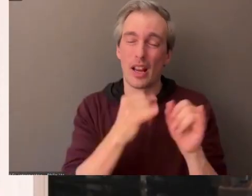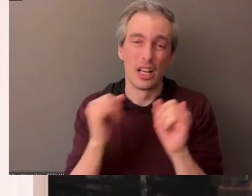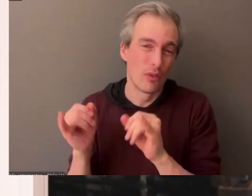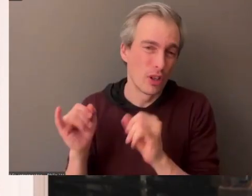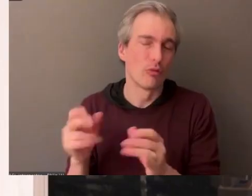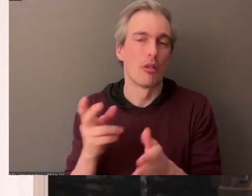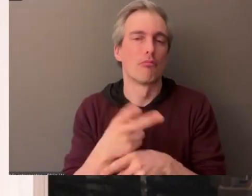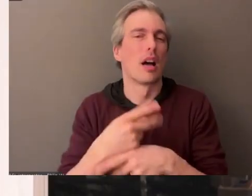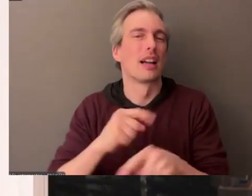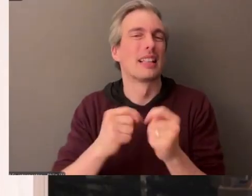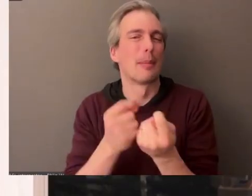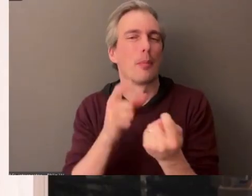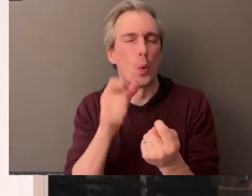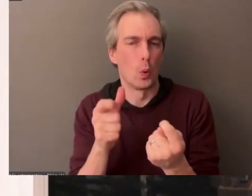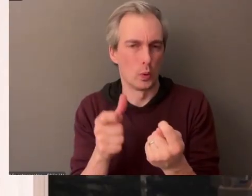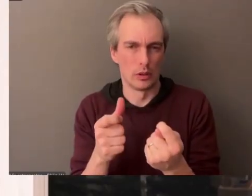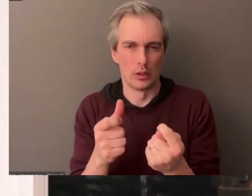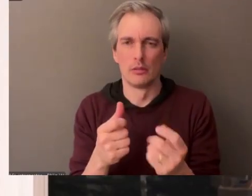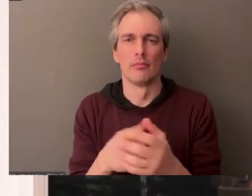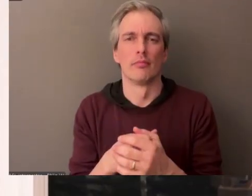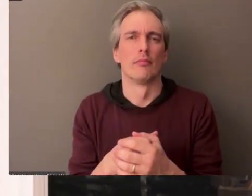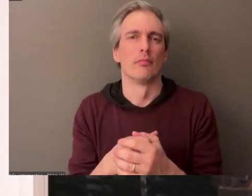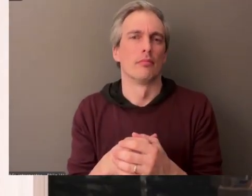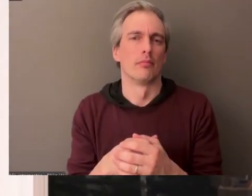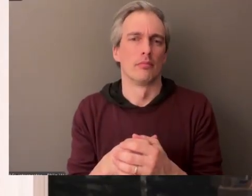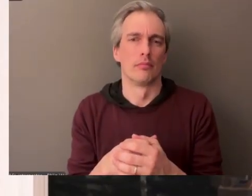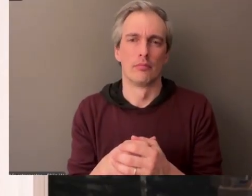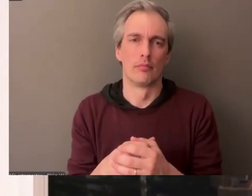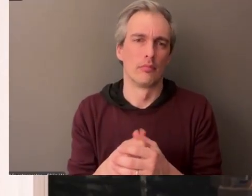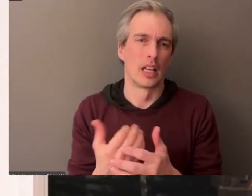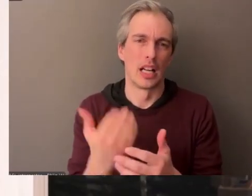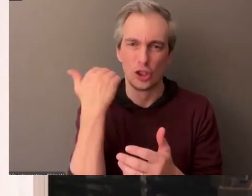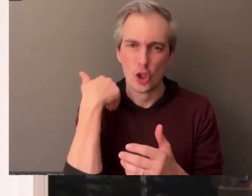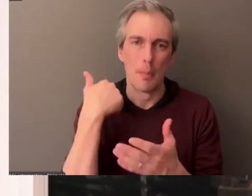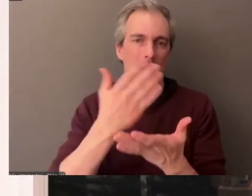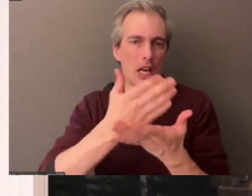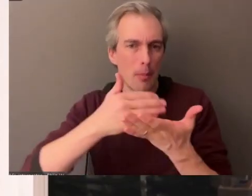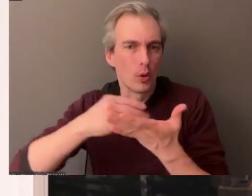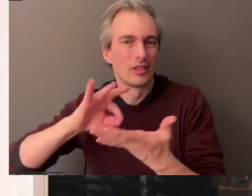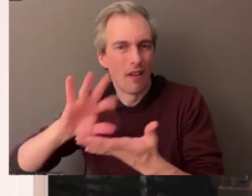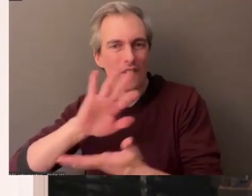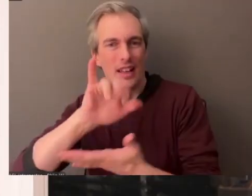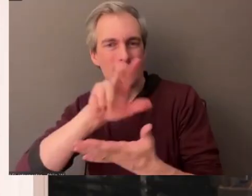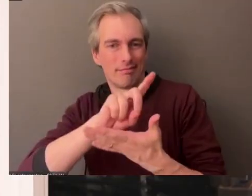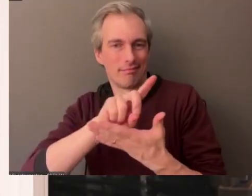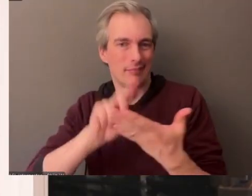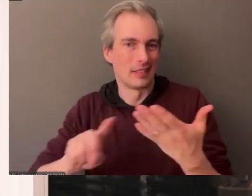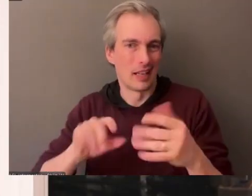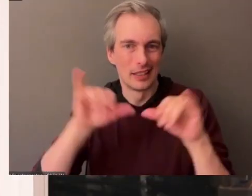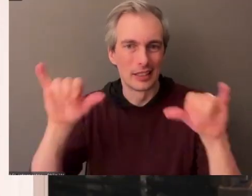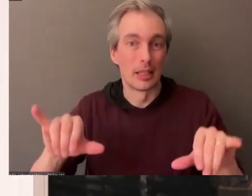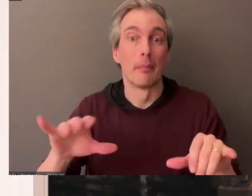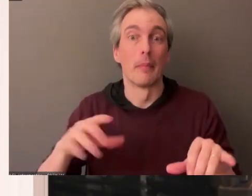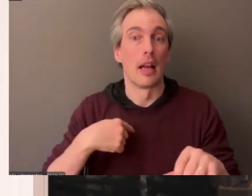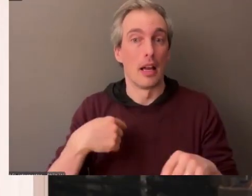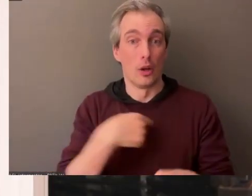We like to think -- and I know I did. When I created, you know, with a team of other people -- the perfect design system. You know? And we did it.